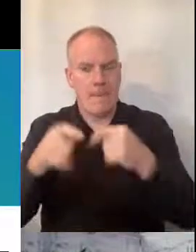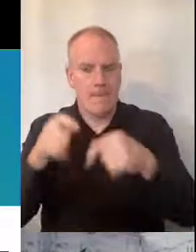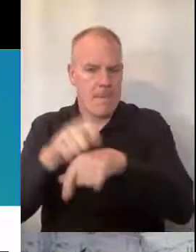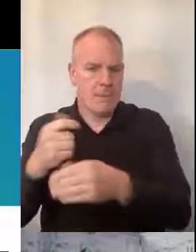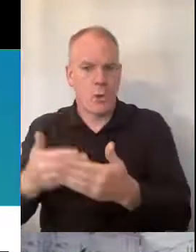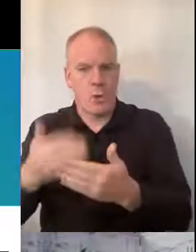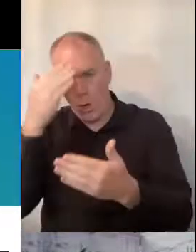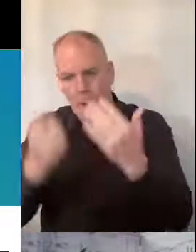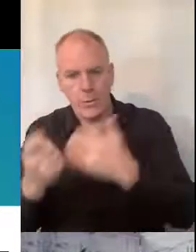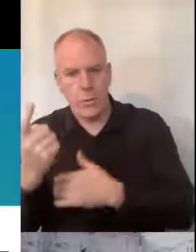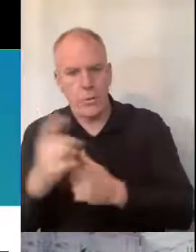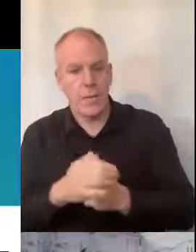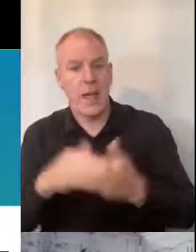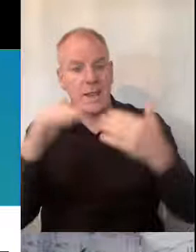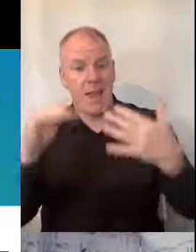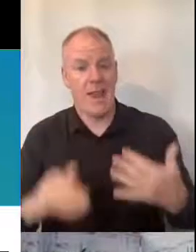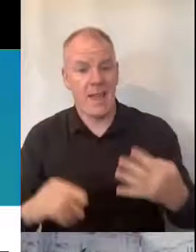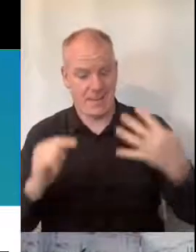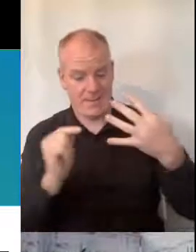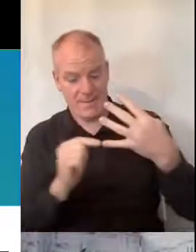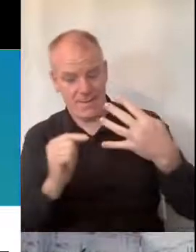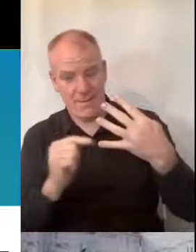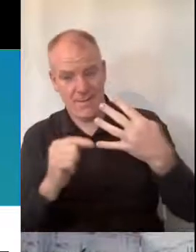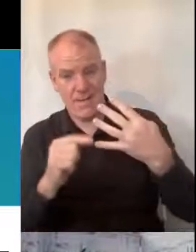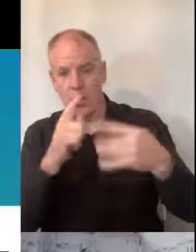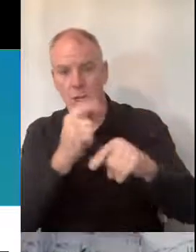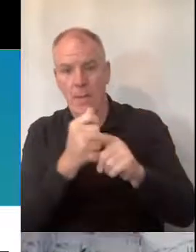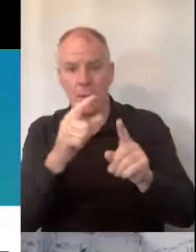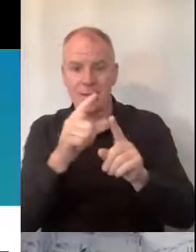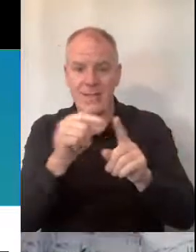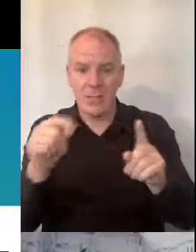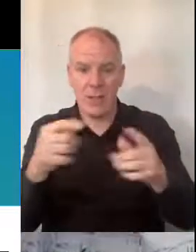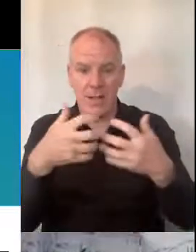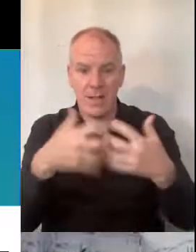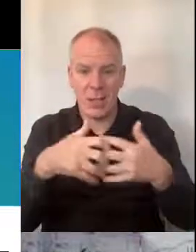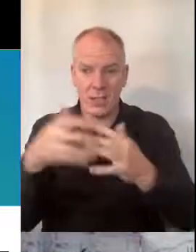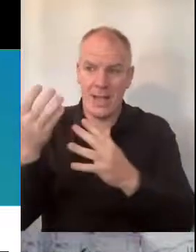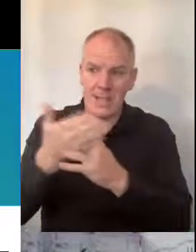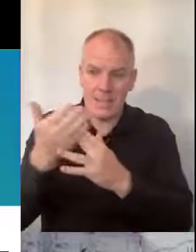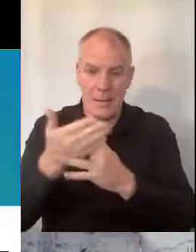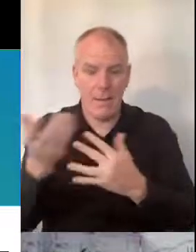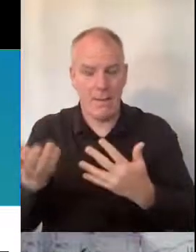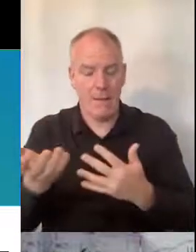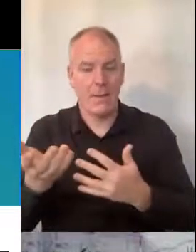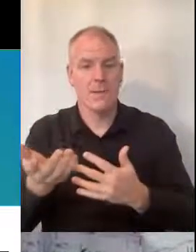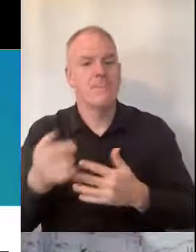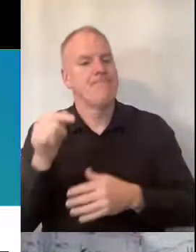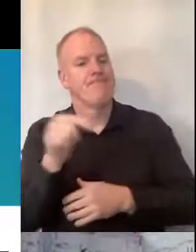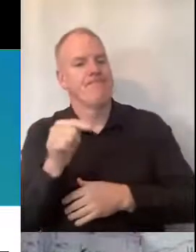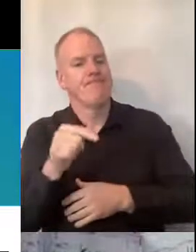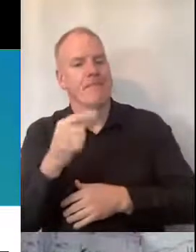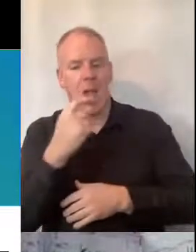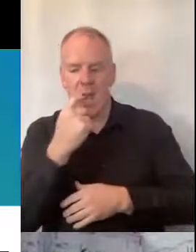And of course, finally there in terms of technology and digital accessibility. This is something that we're really, you know,